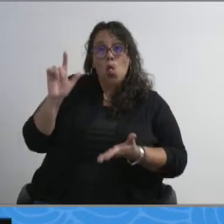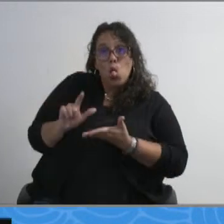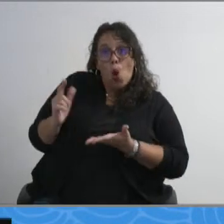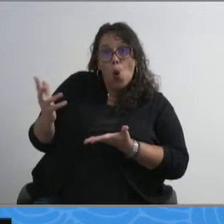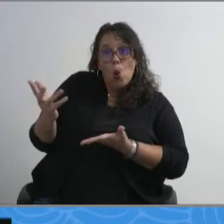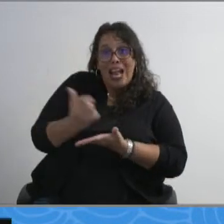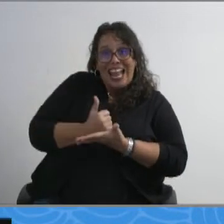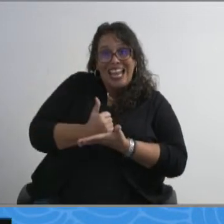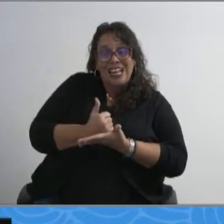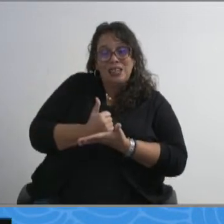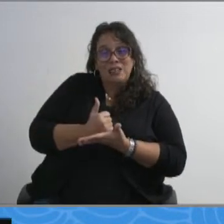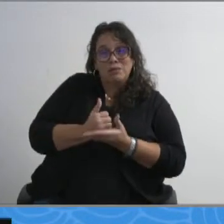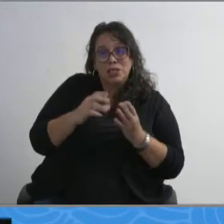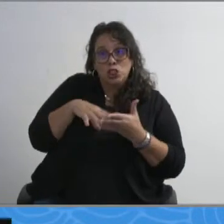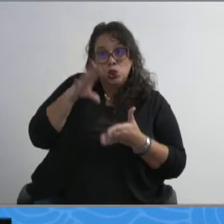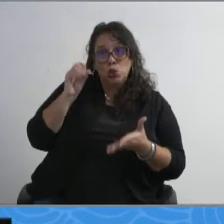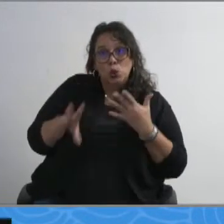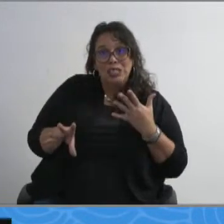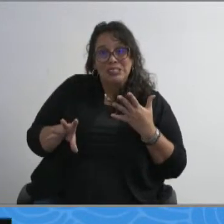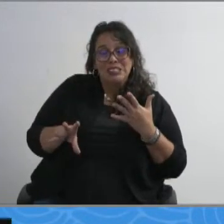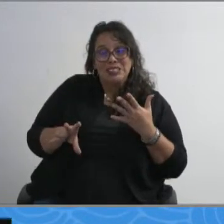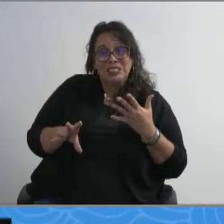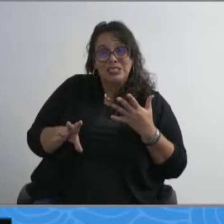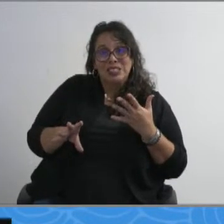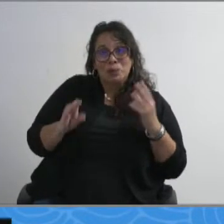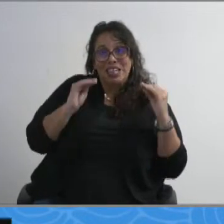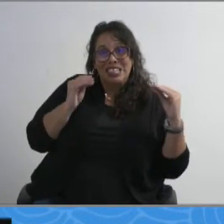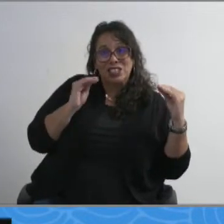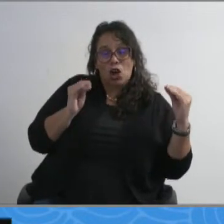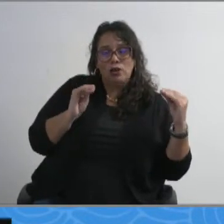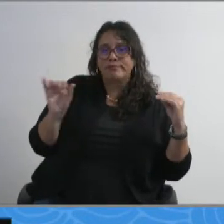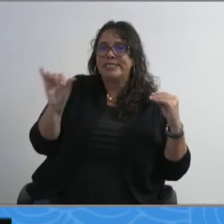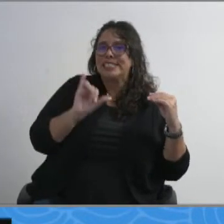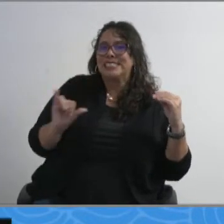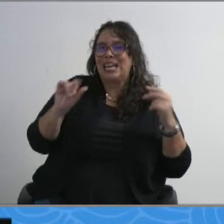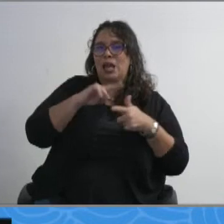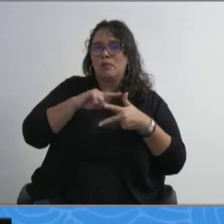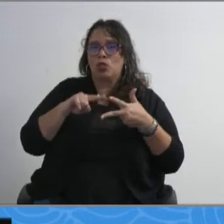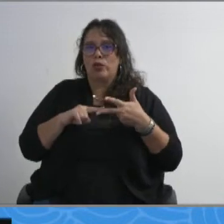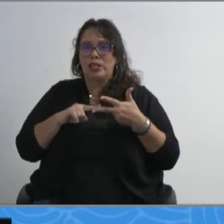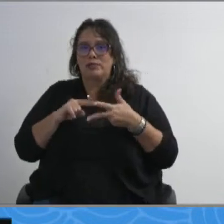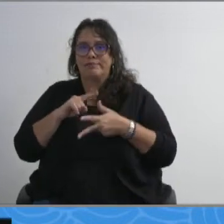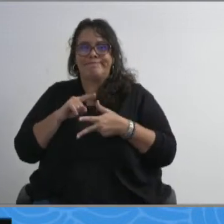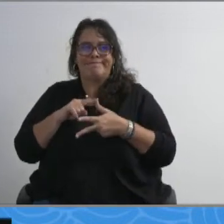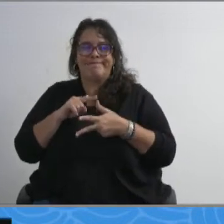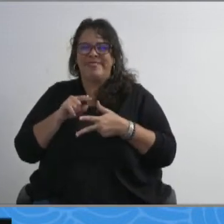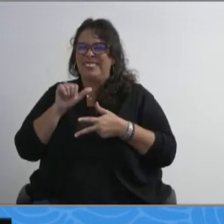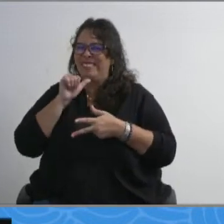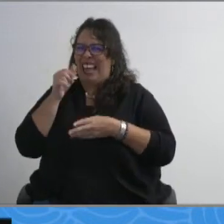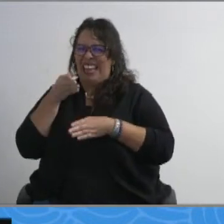same three groups, "out of field teachers, inexperienced teachers, or ineffective teachers?"